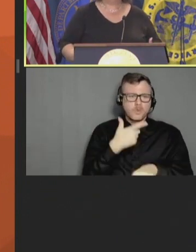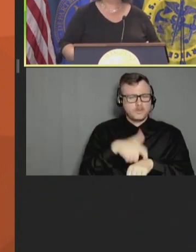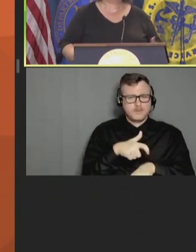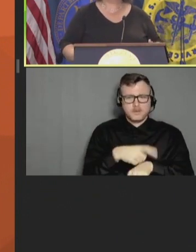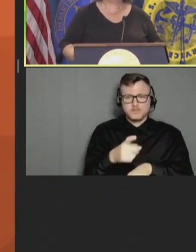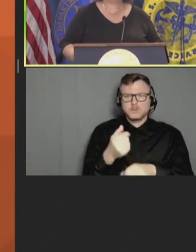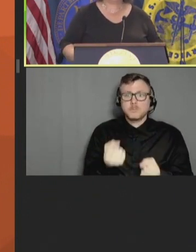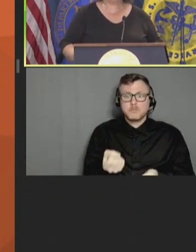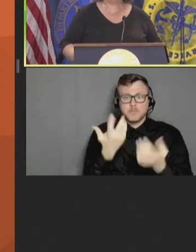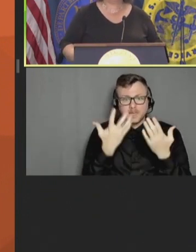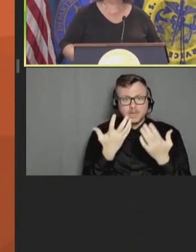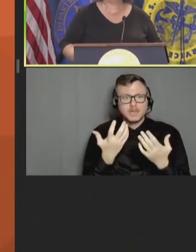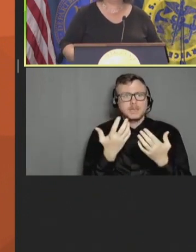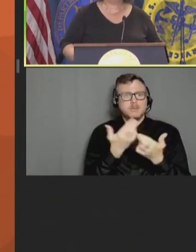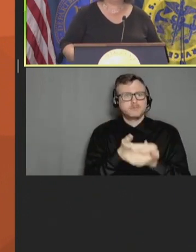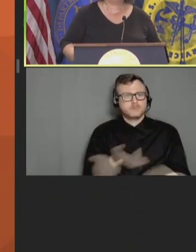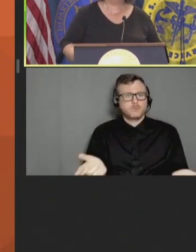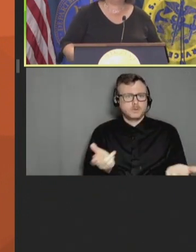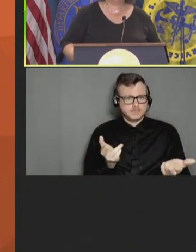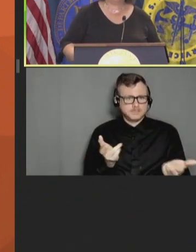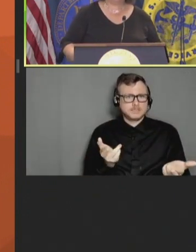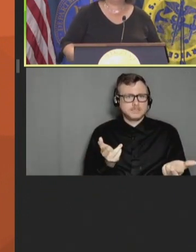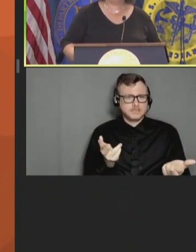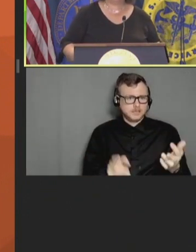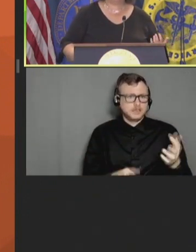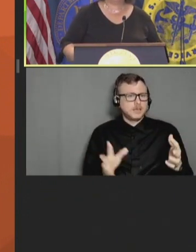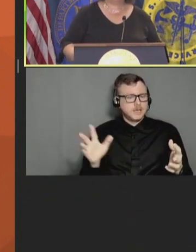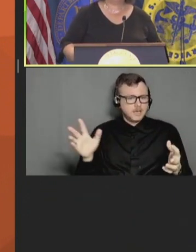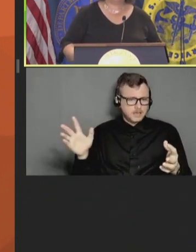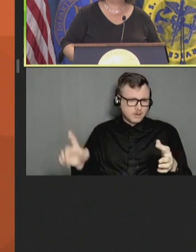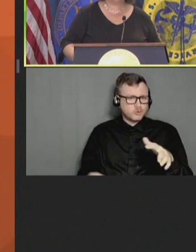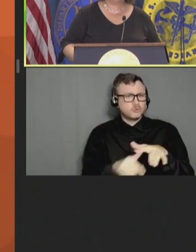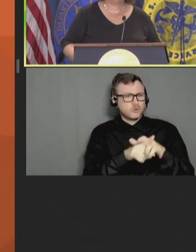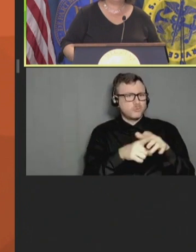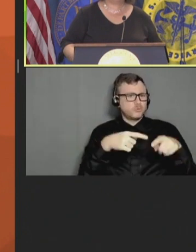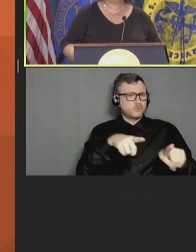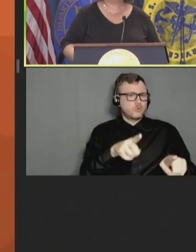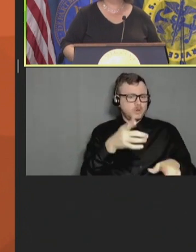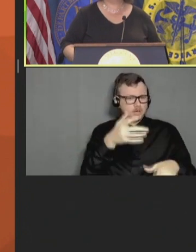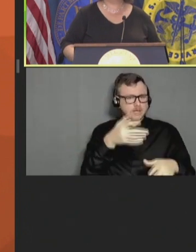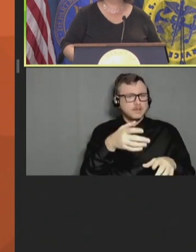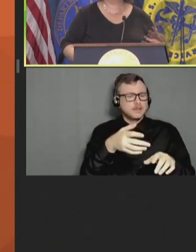of resources that came with the COVID pandemic and the response. And as those resources are